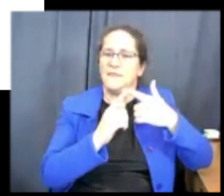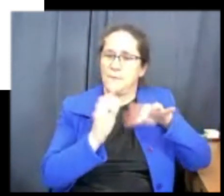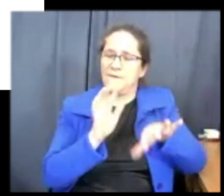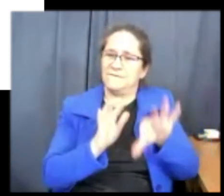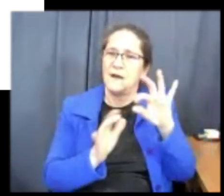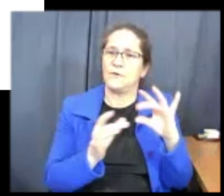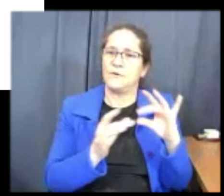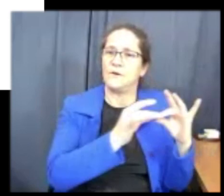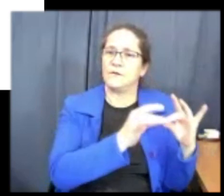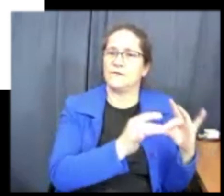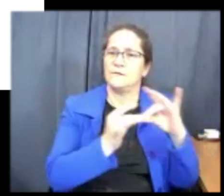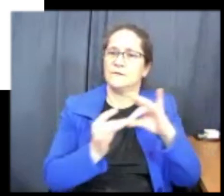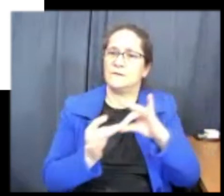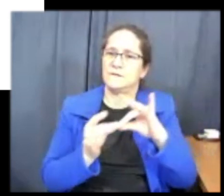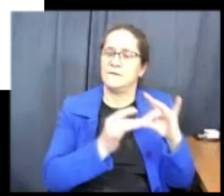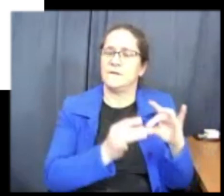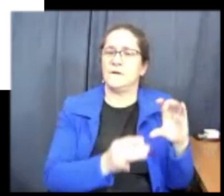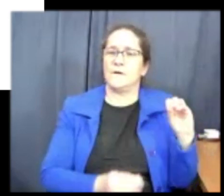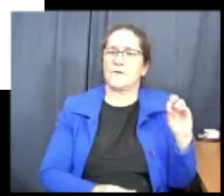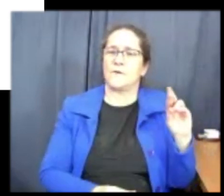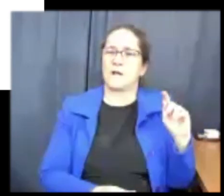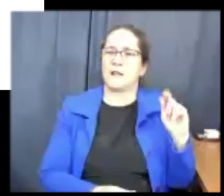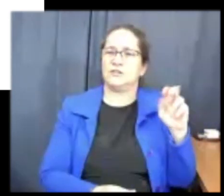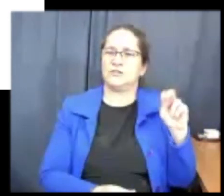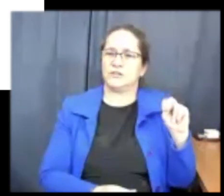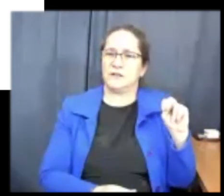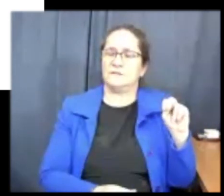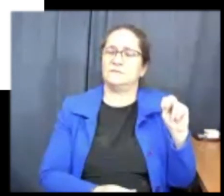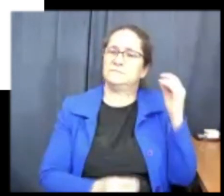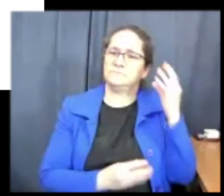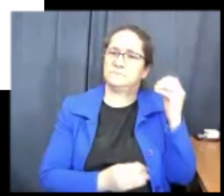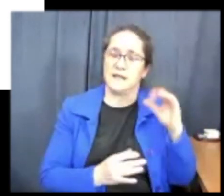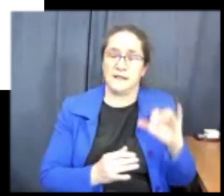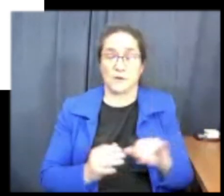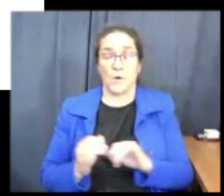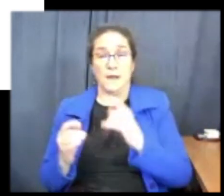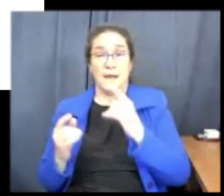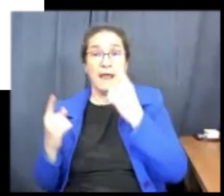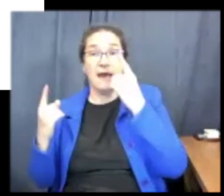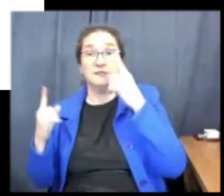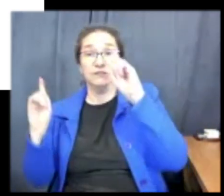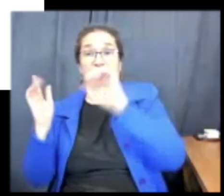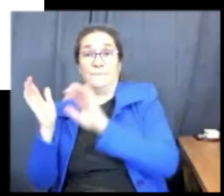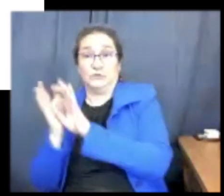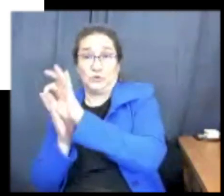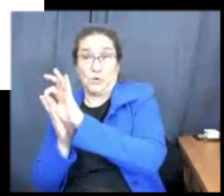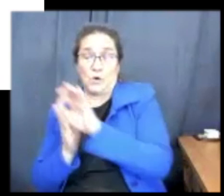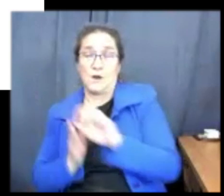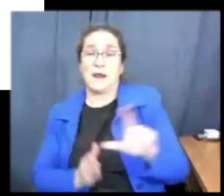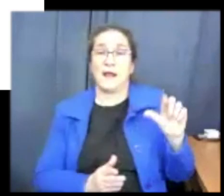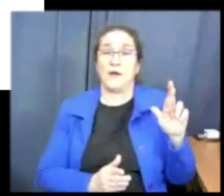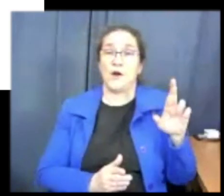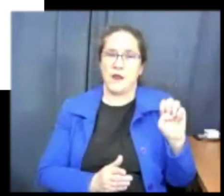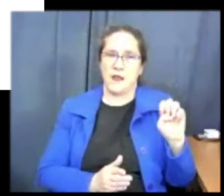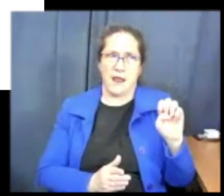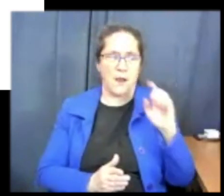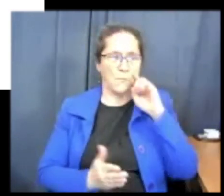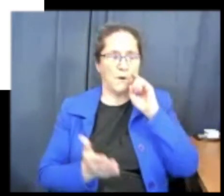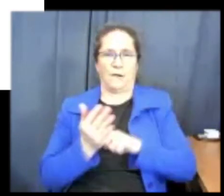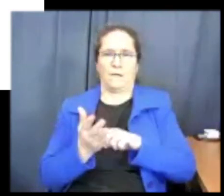So you know jumping from achievement scores to LRE. You know we saw that there was kind of a connectedness between those two.